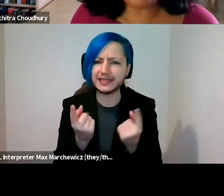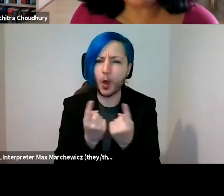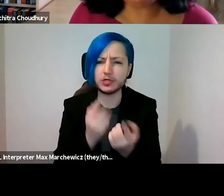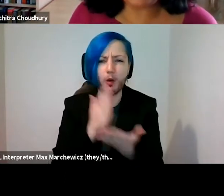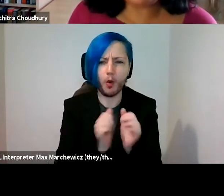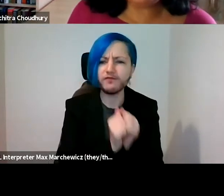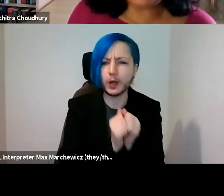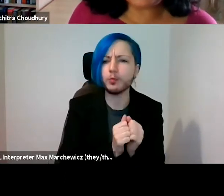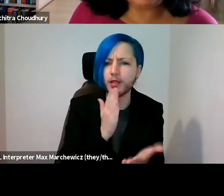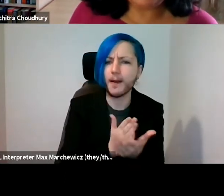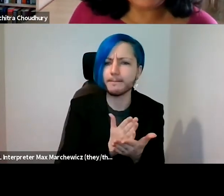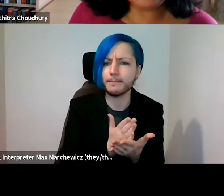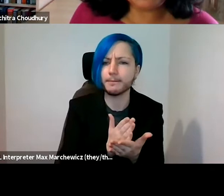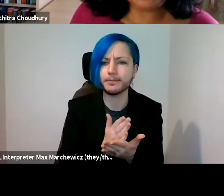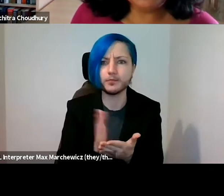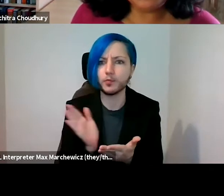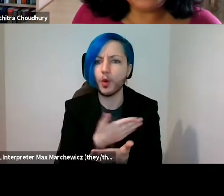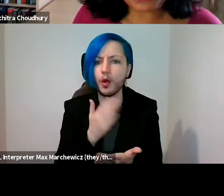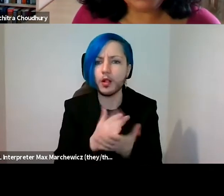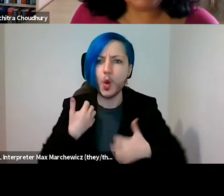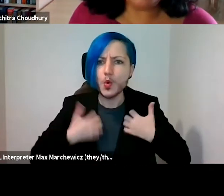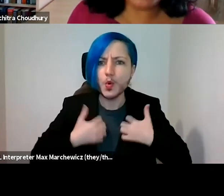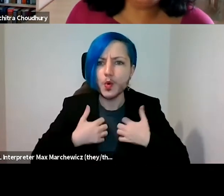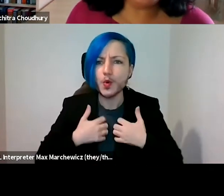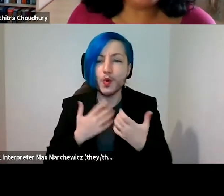Oh yes, we absolutely salivate over genuine objects picked